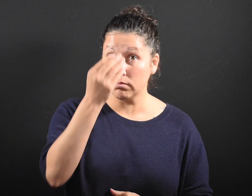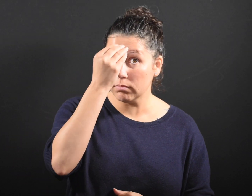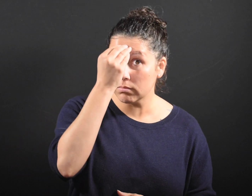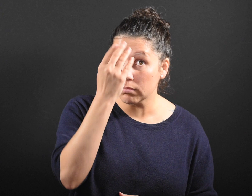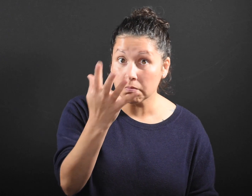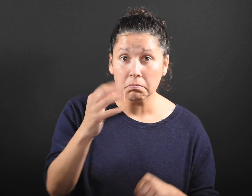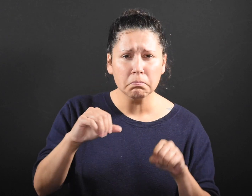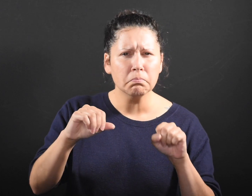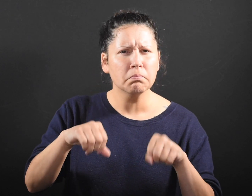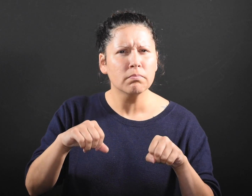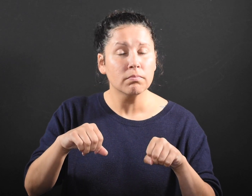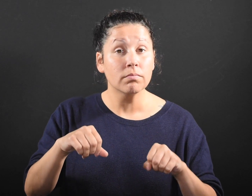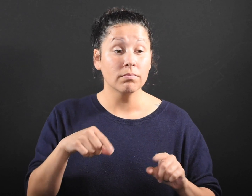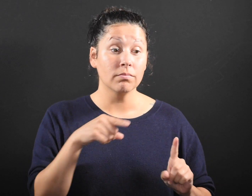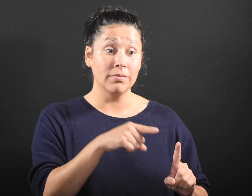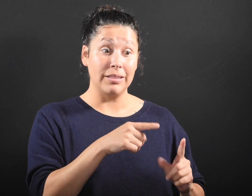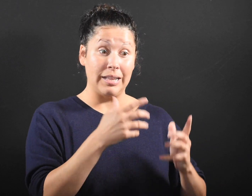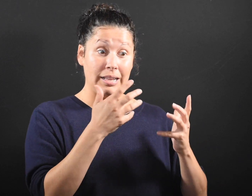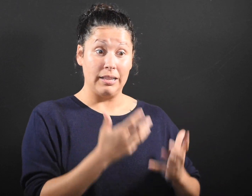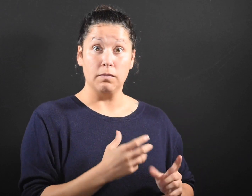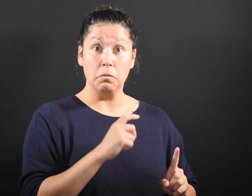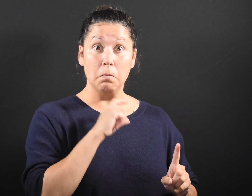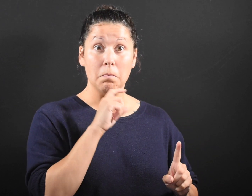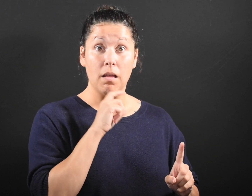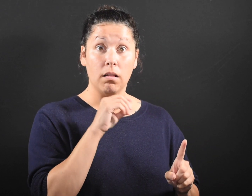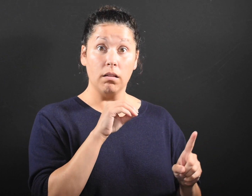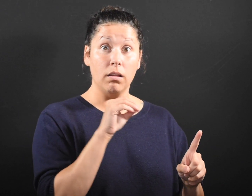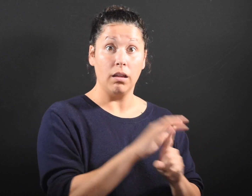Heavy metal exposure can be harmful to the developing brain.